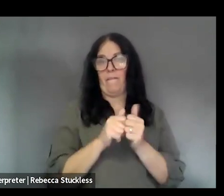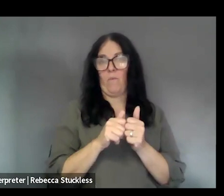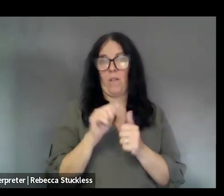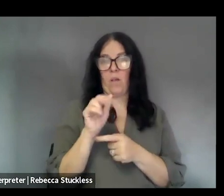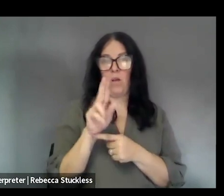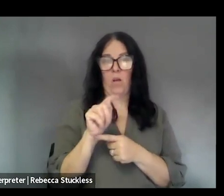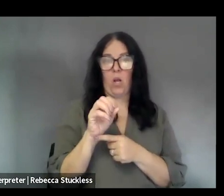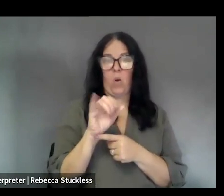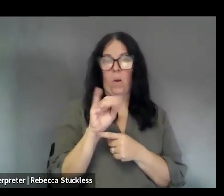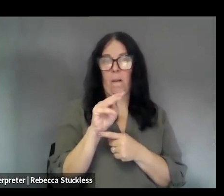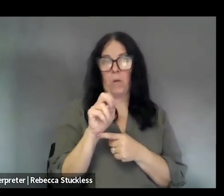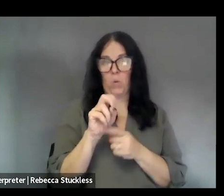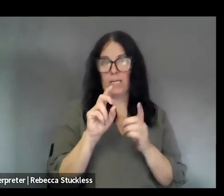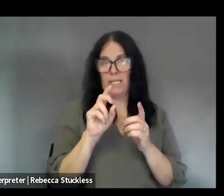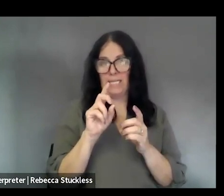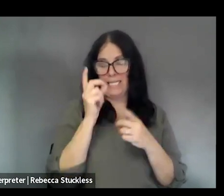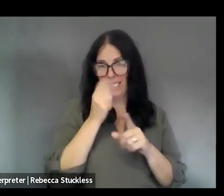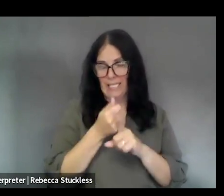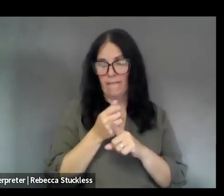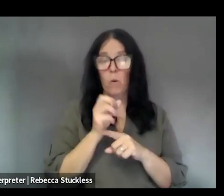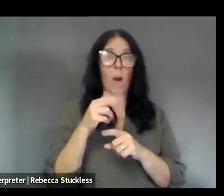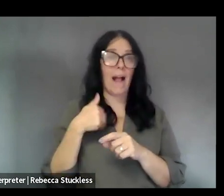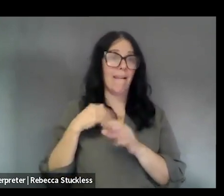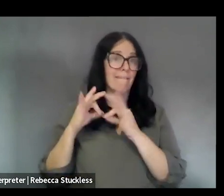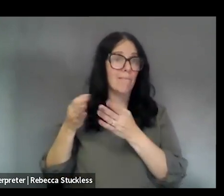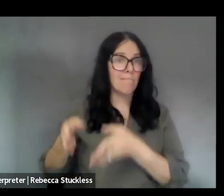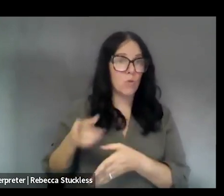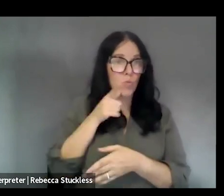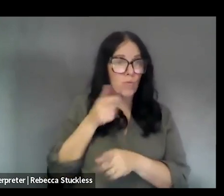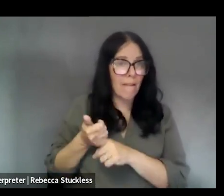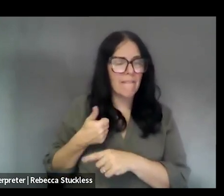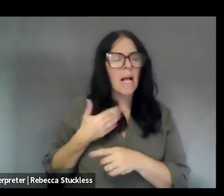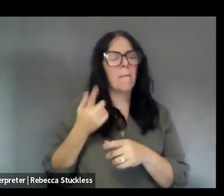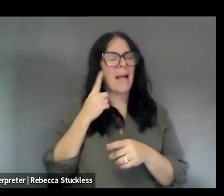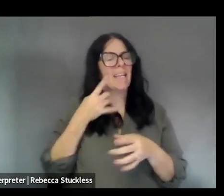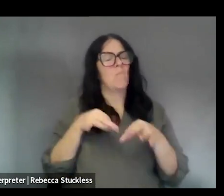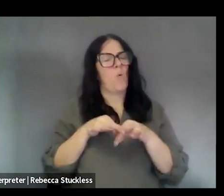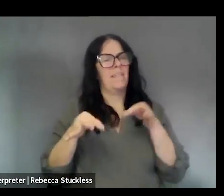who does but I think it's helpful to define like what that is right, like what is autoimmunity?